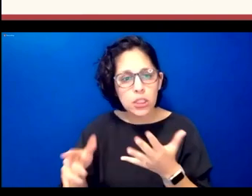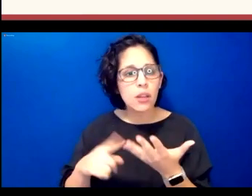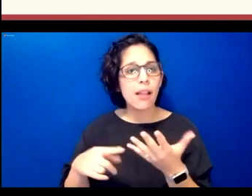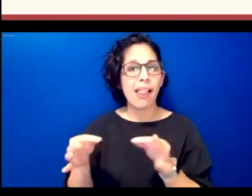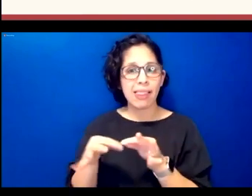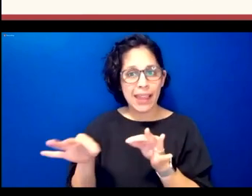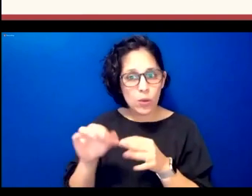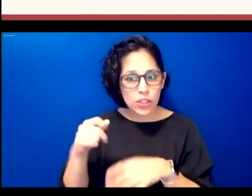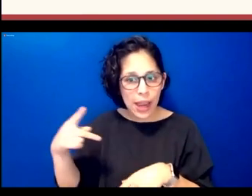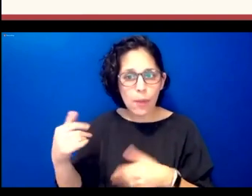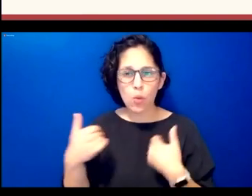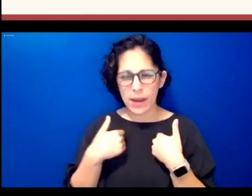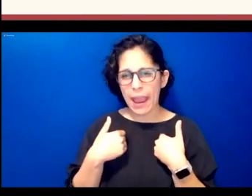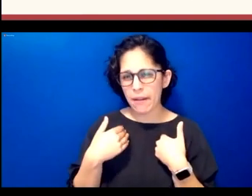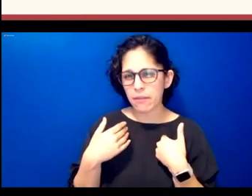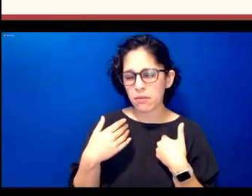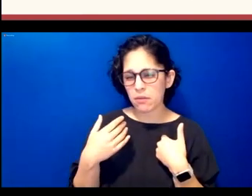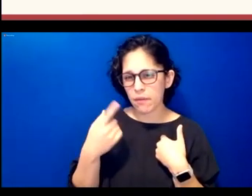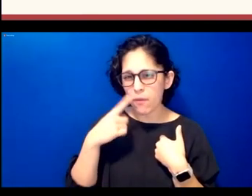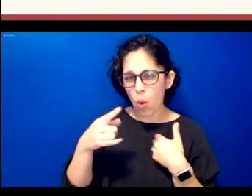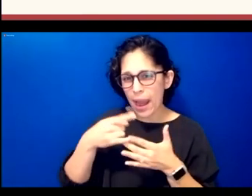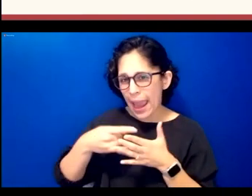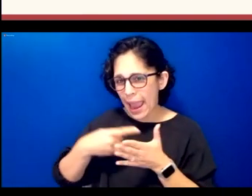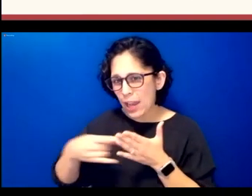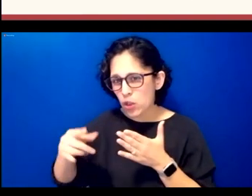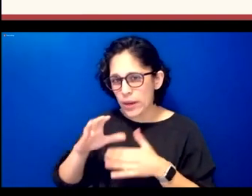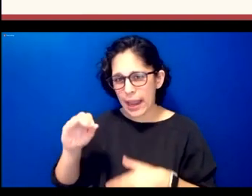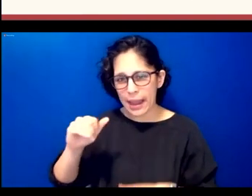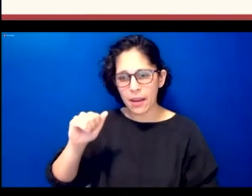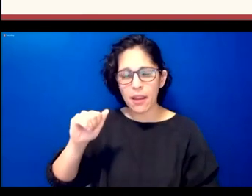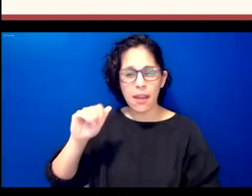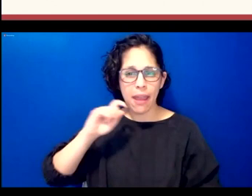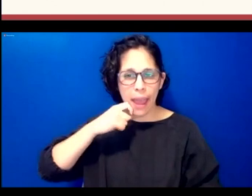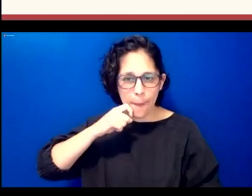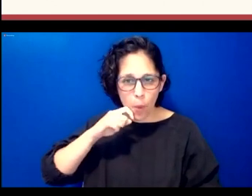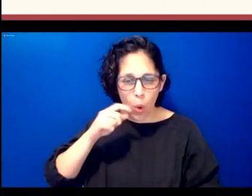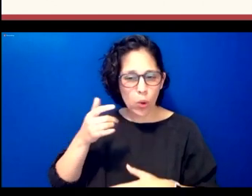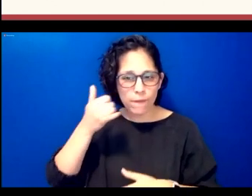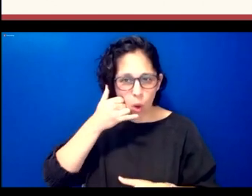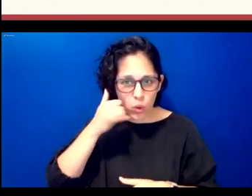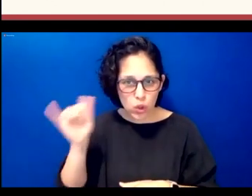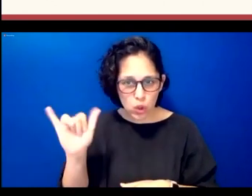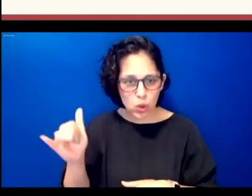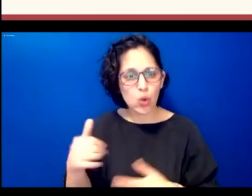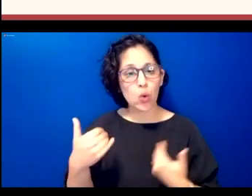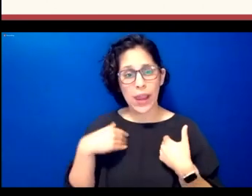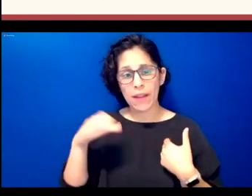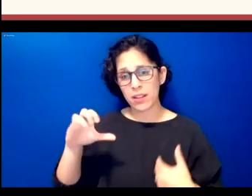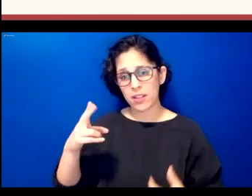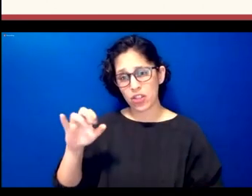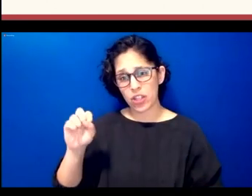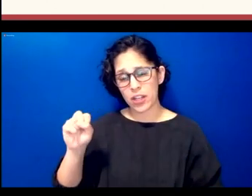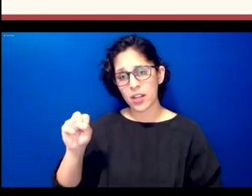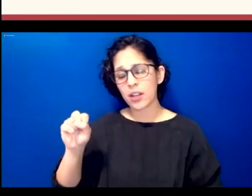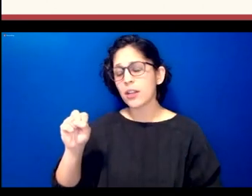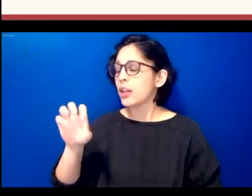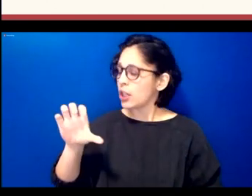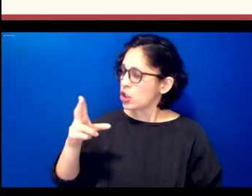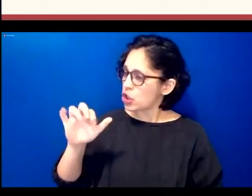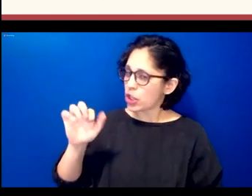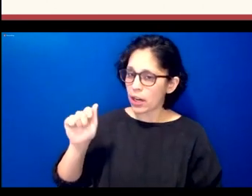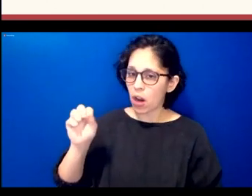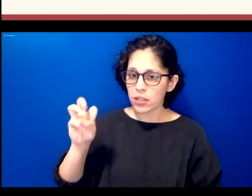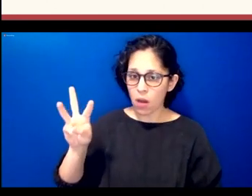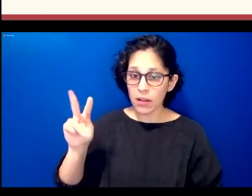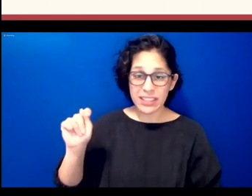apple devices we have a ton of videos on chickasaw.tv chickasawlanguage.com and then of course adult